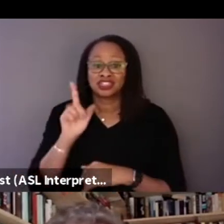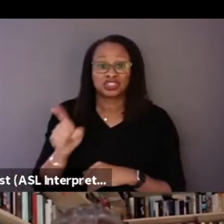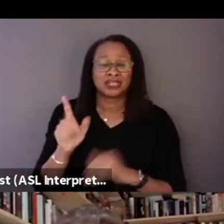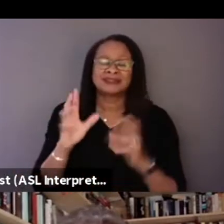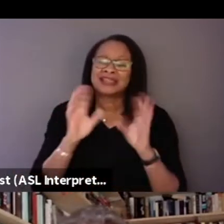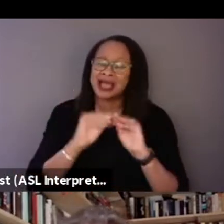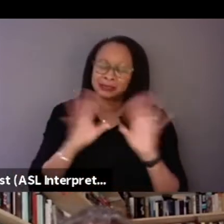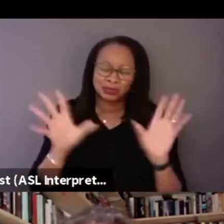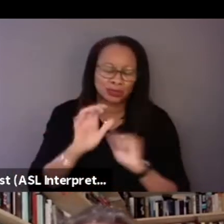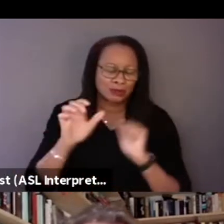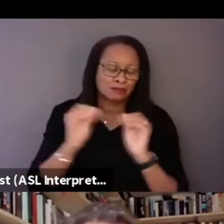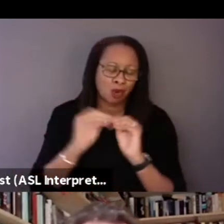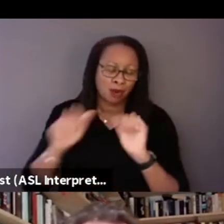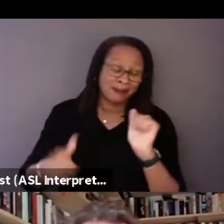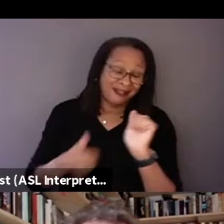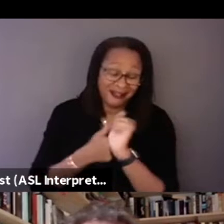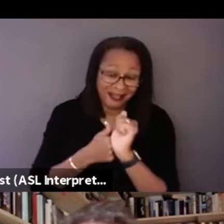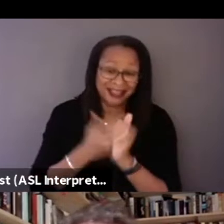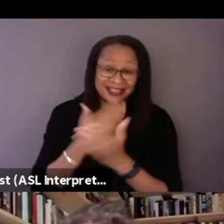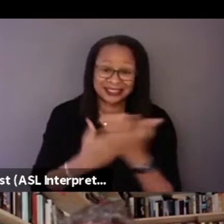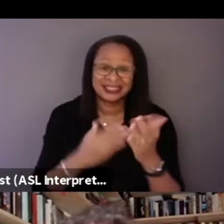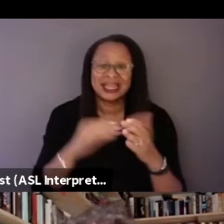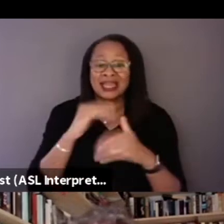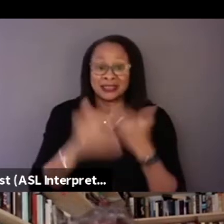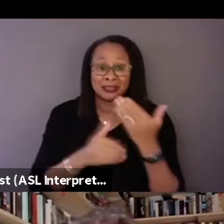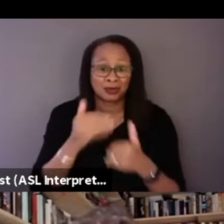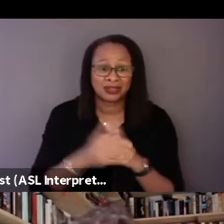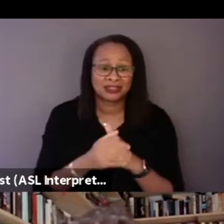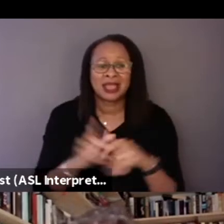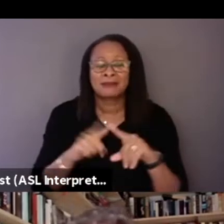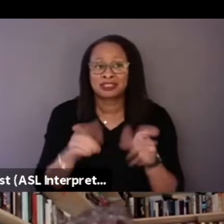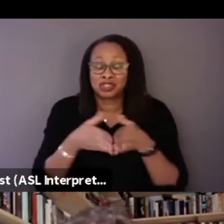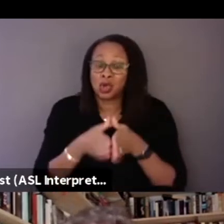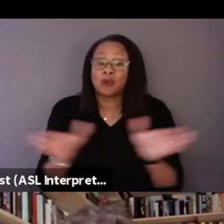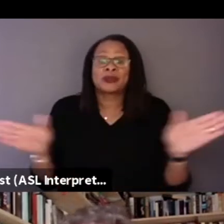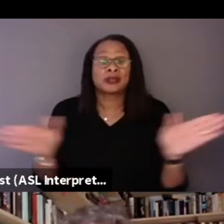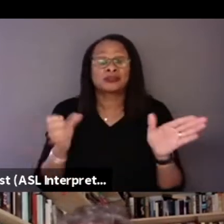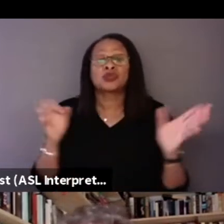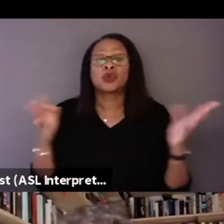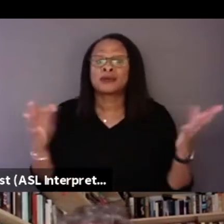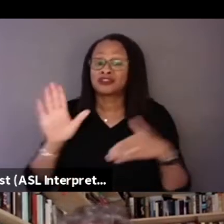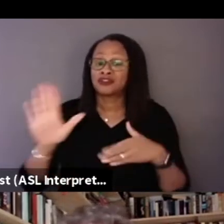in terms of the filming process, but she opened up so much of her life to us more than we could have asked for